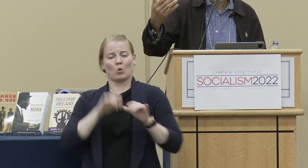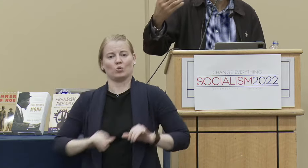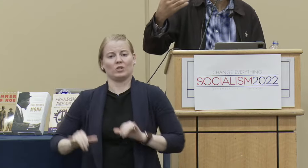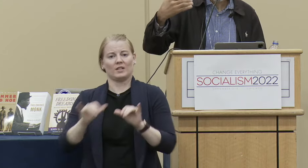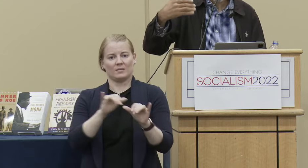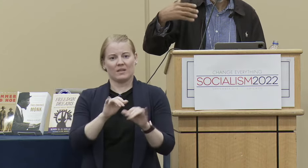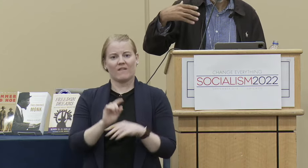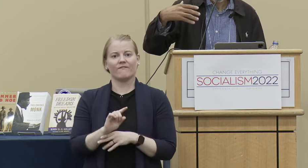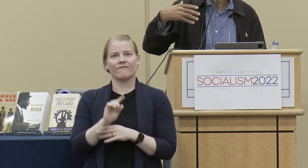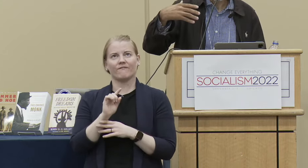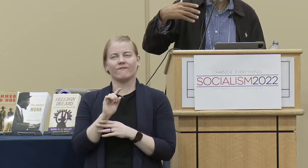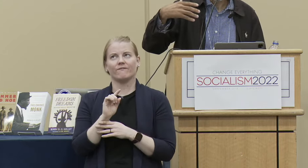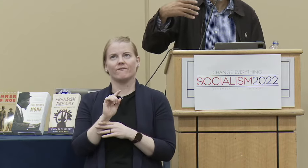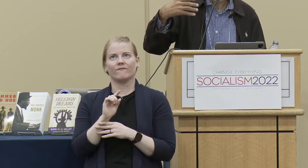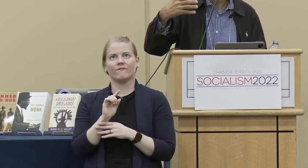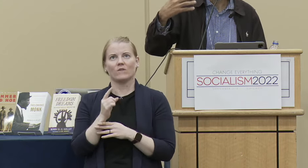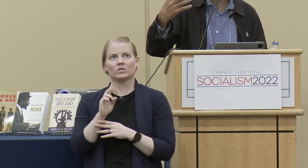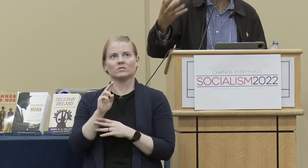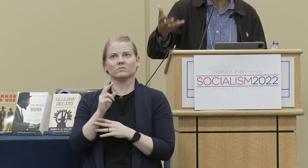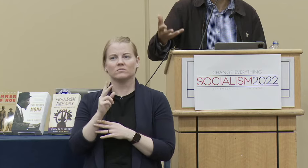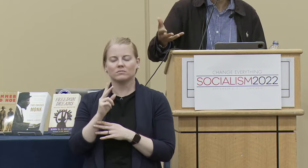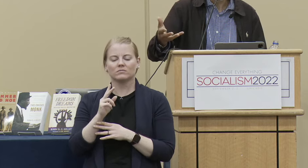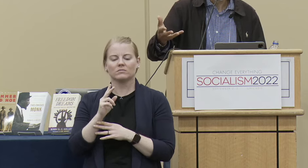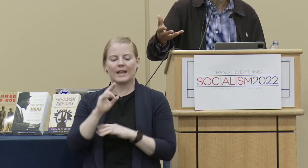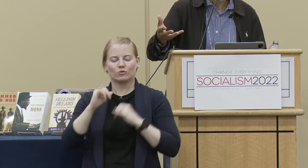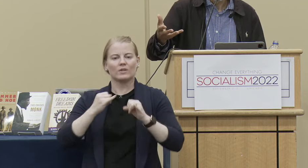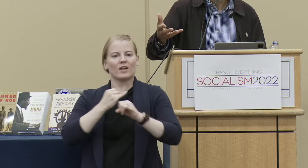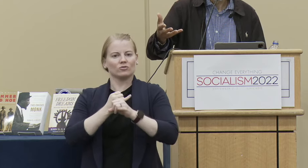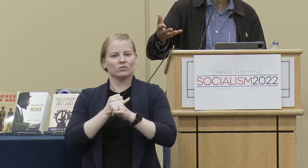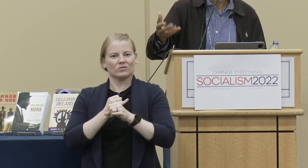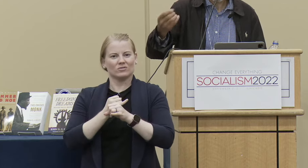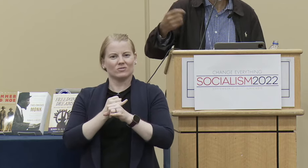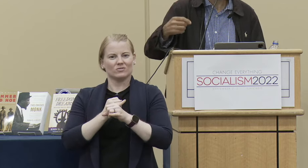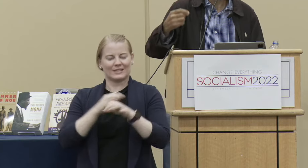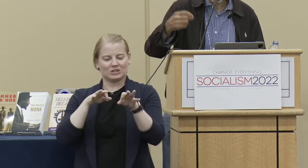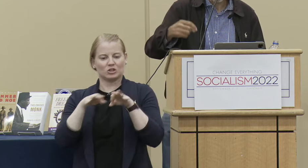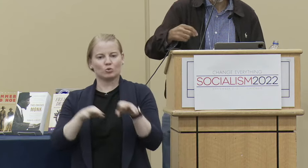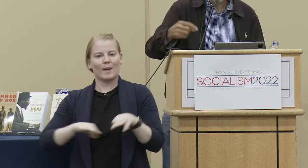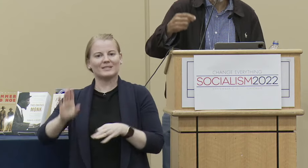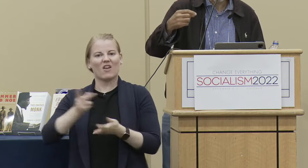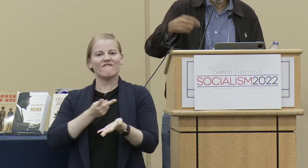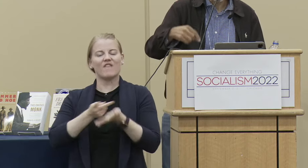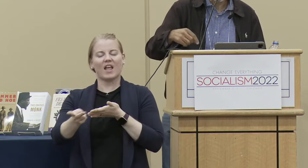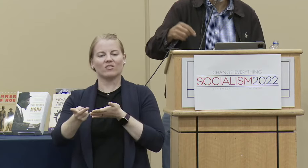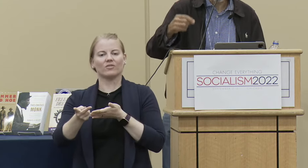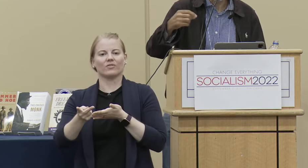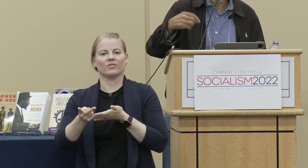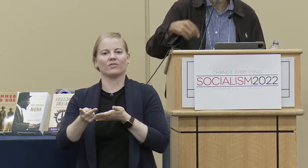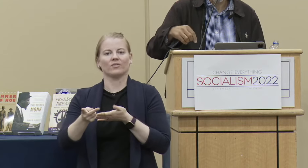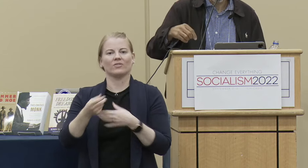of socialism of the first and second international entails